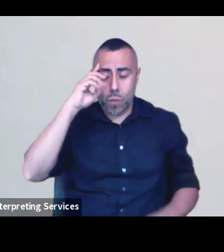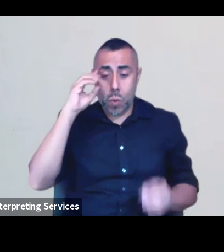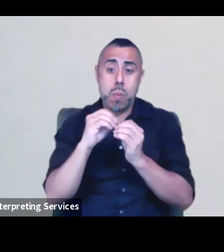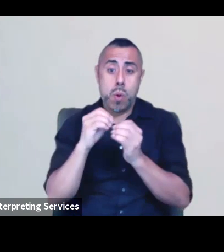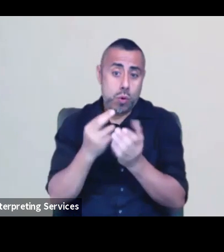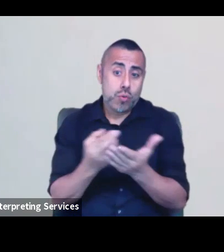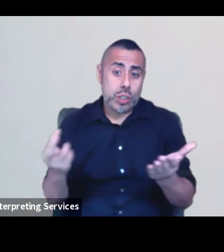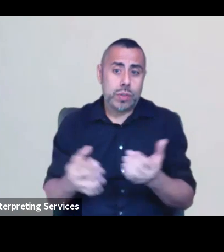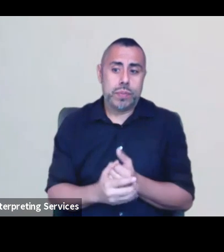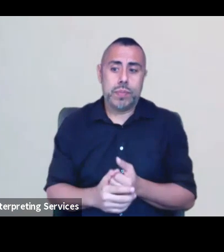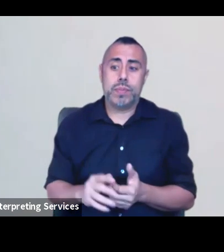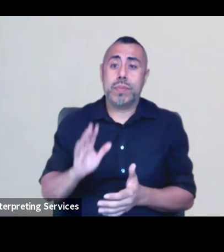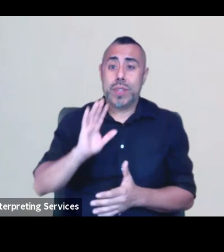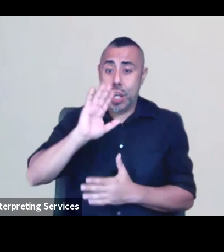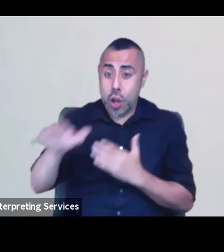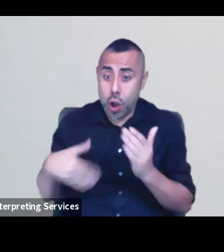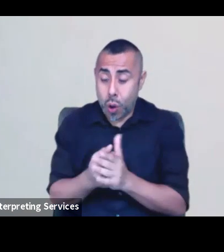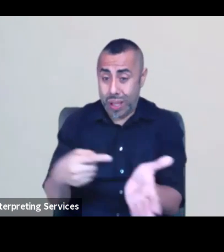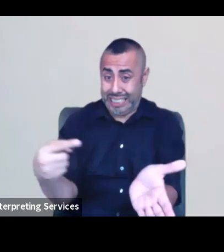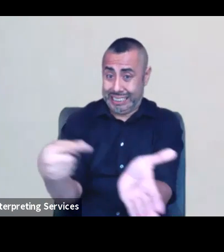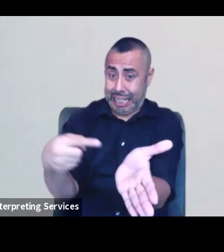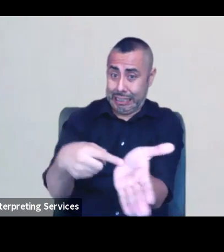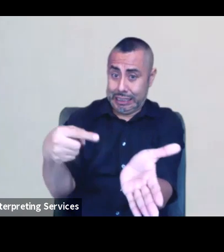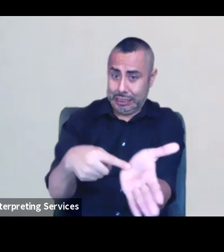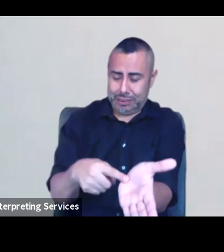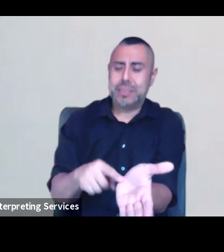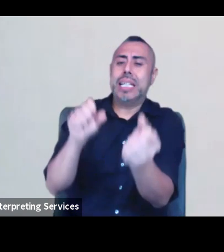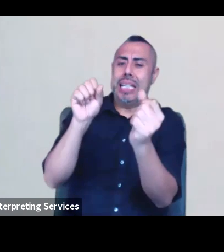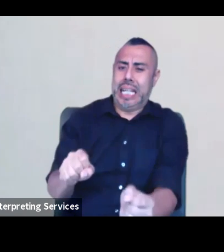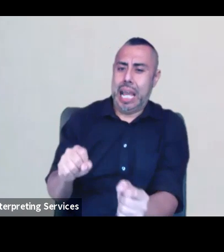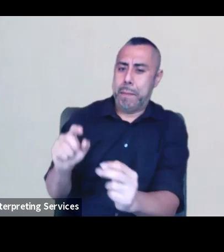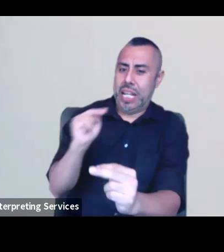All debt is negotiable. Many low-income artists don't realize